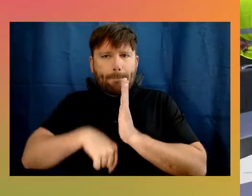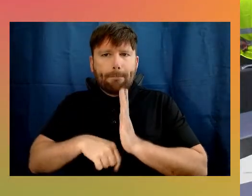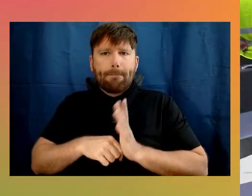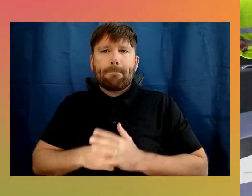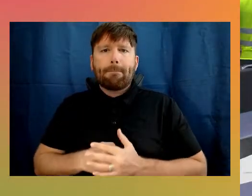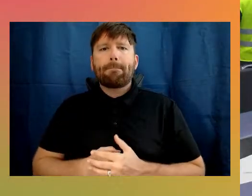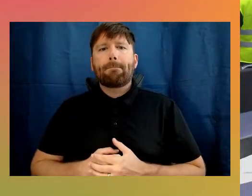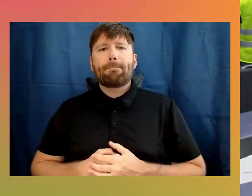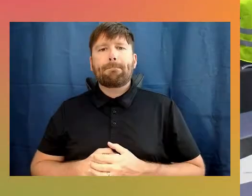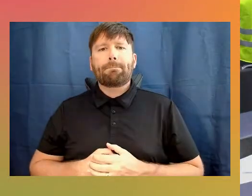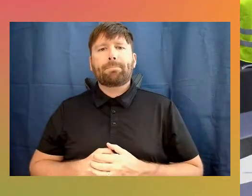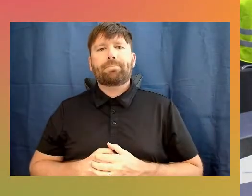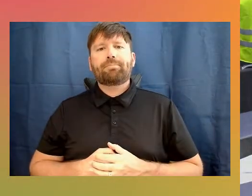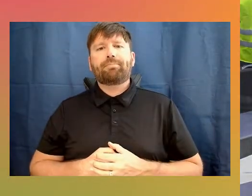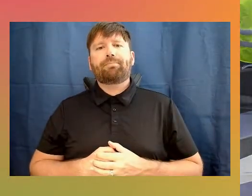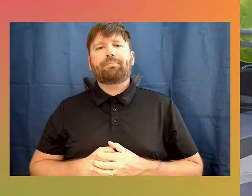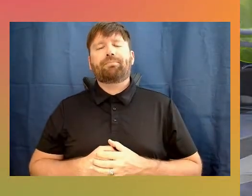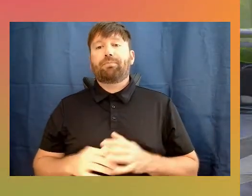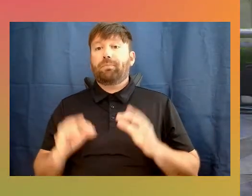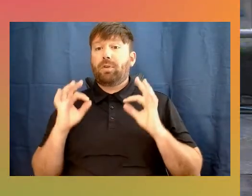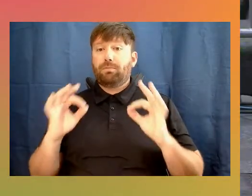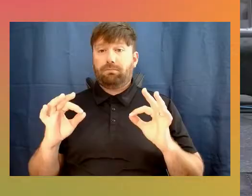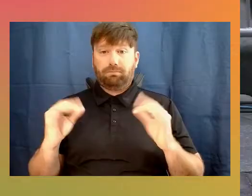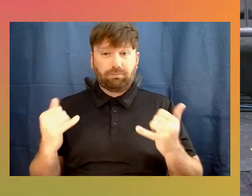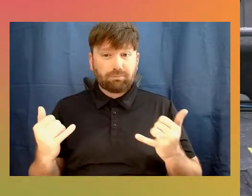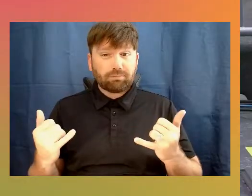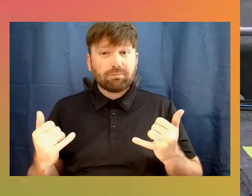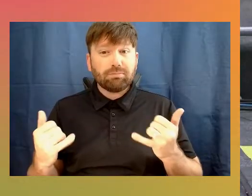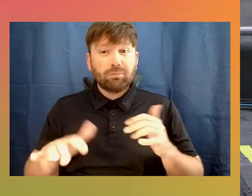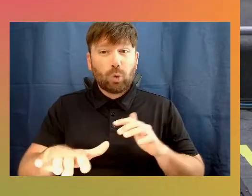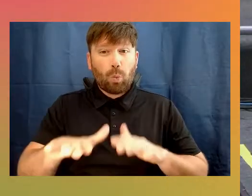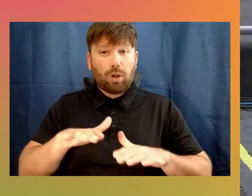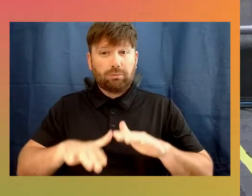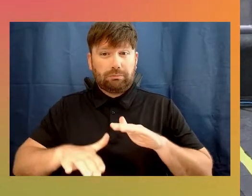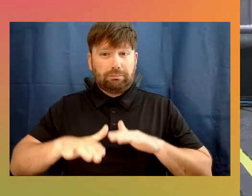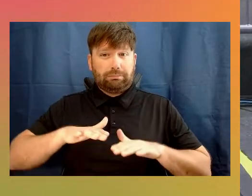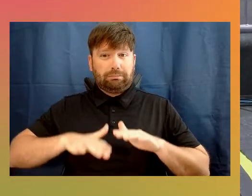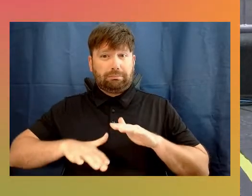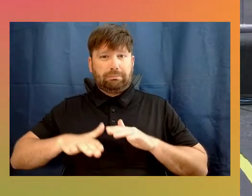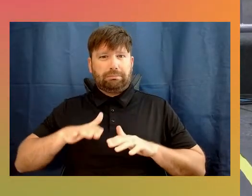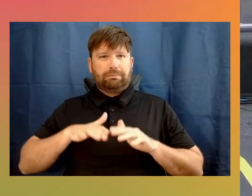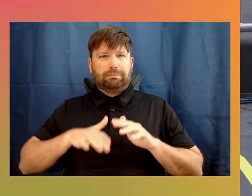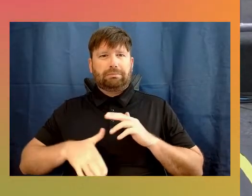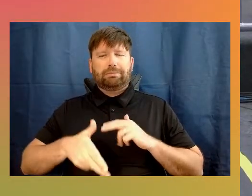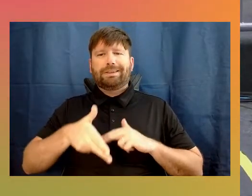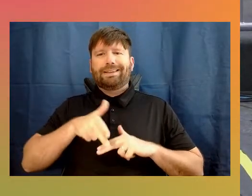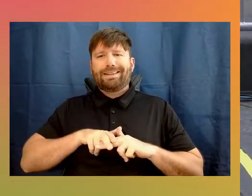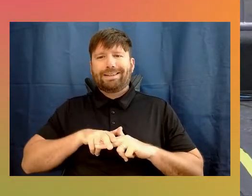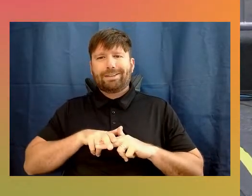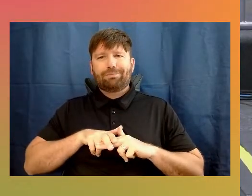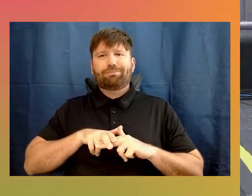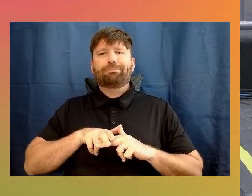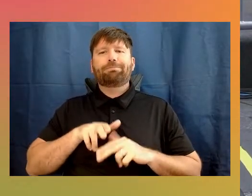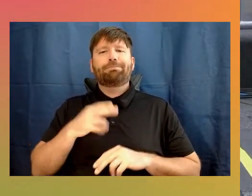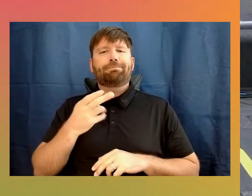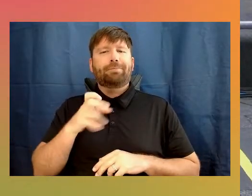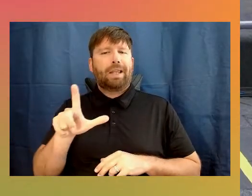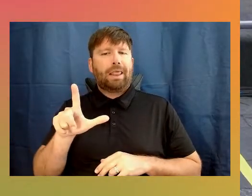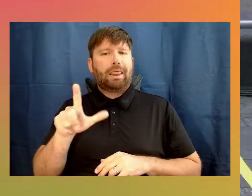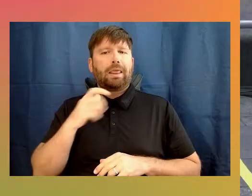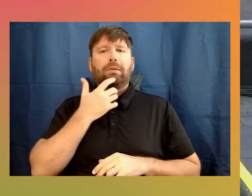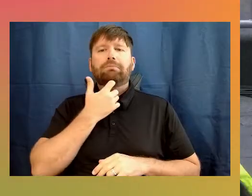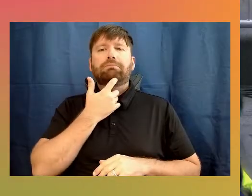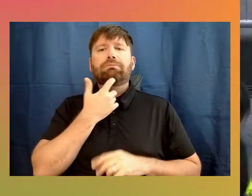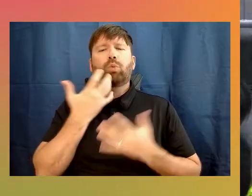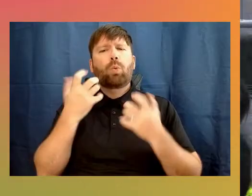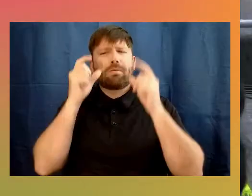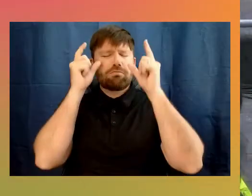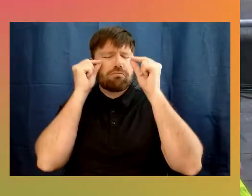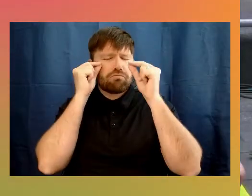GET LONGER.